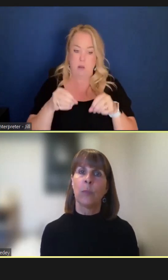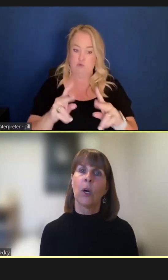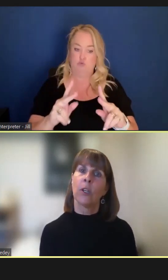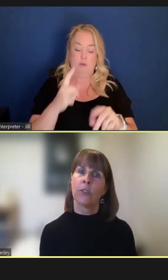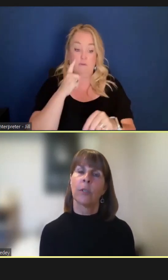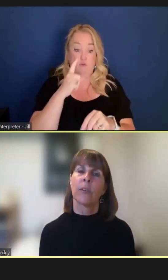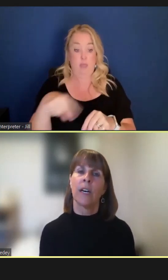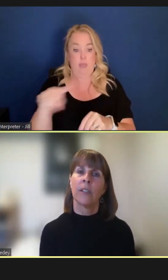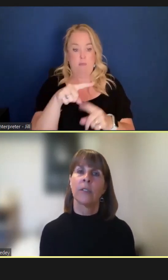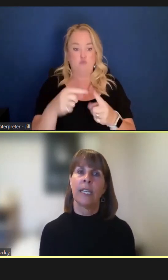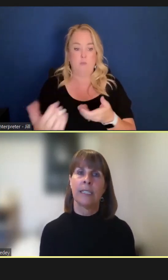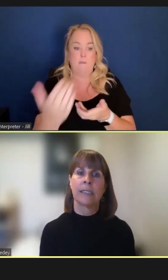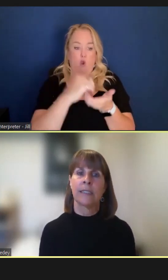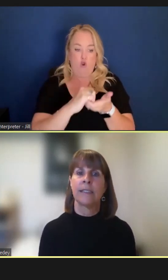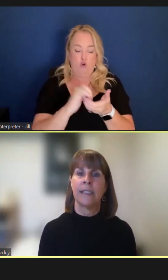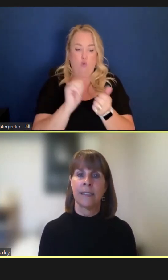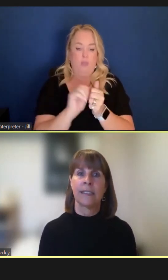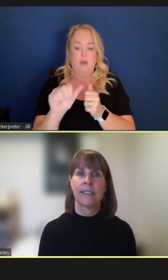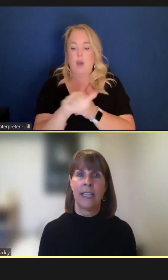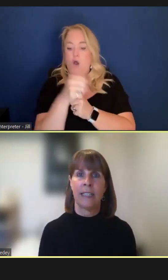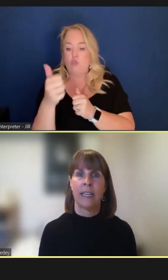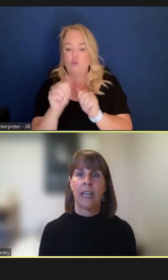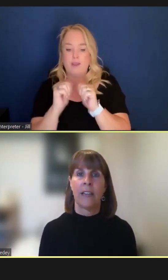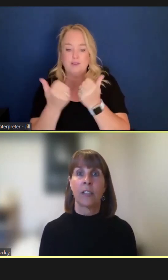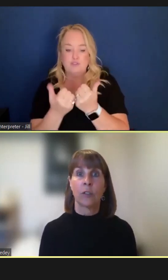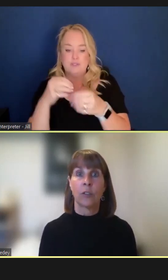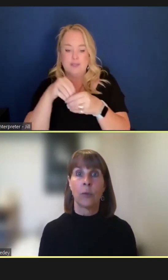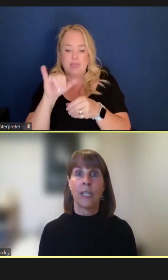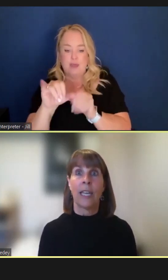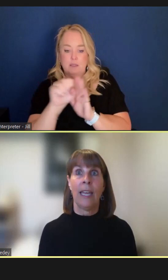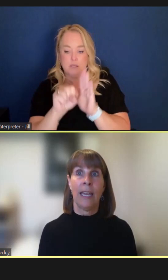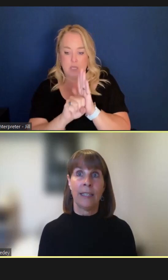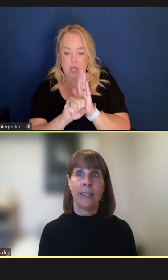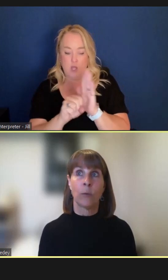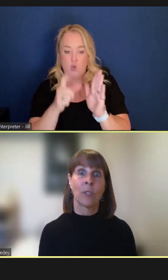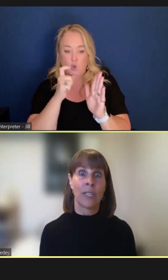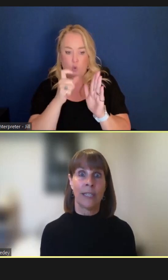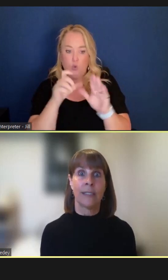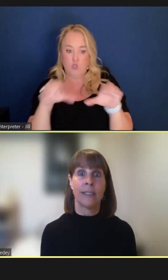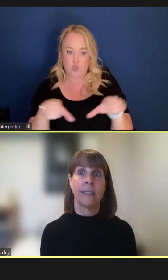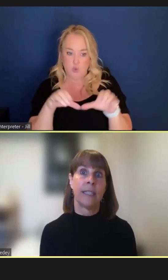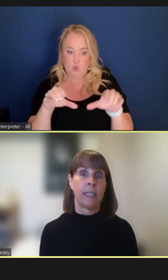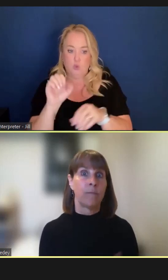partnering with other agencies in the state that are doing Eddie related